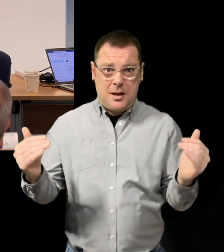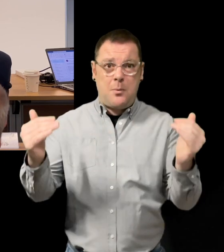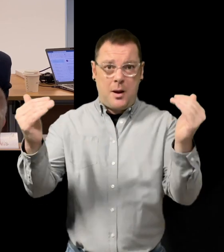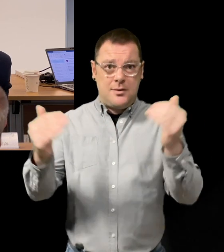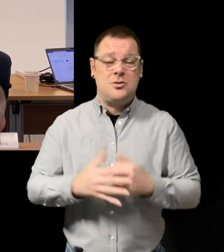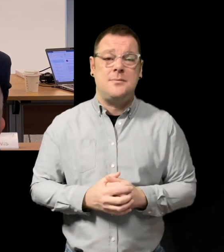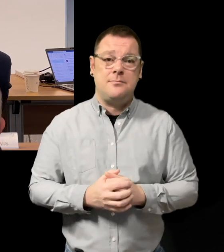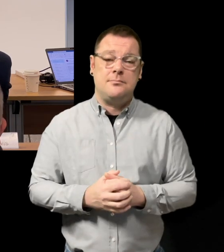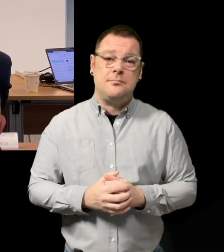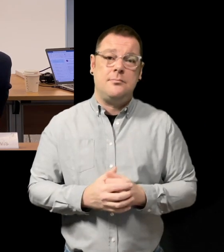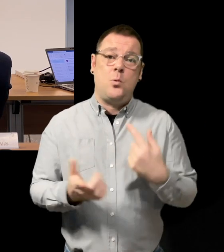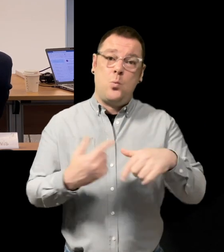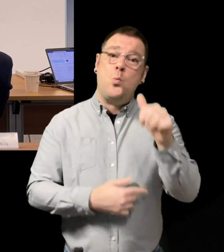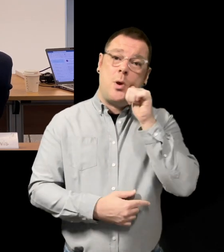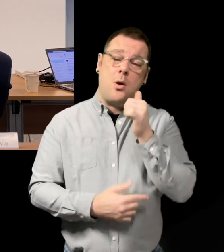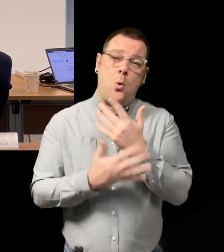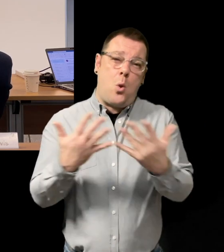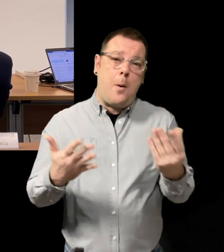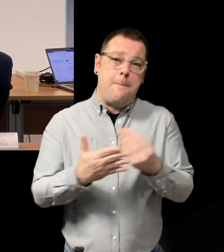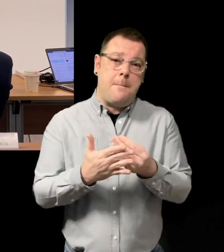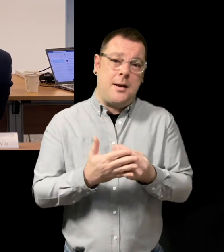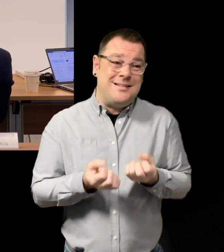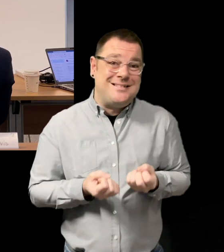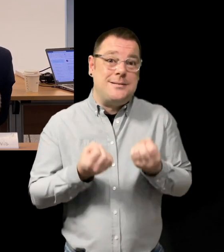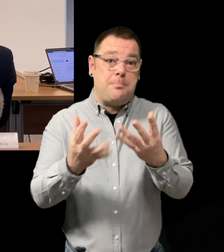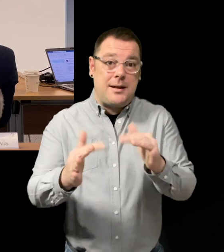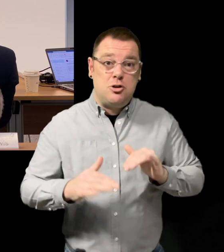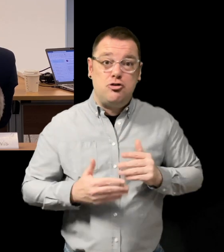As we know, the vast majority of our money is spent on those services